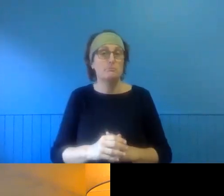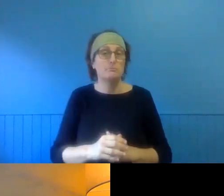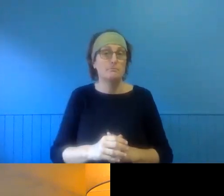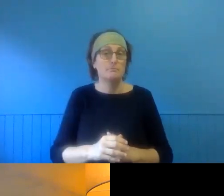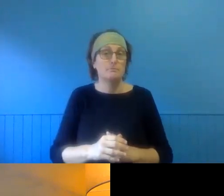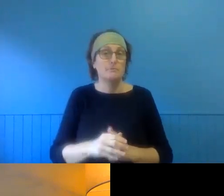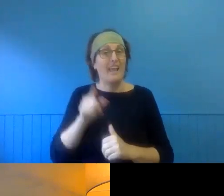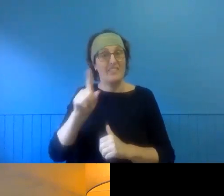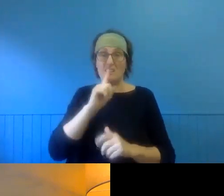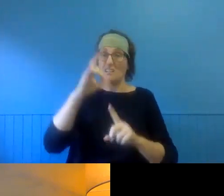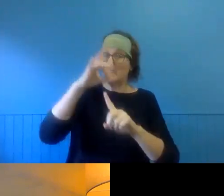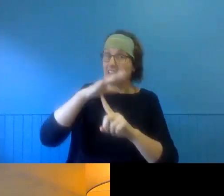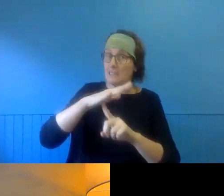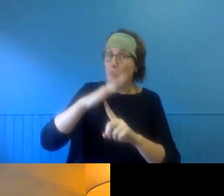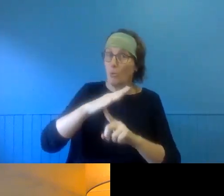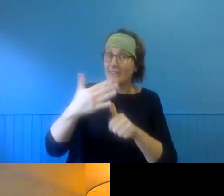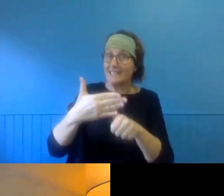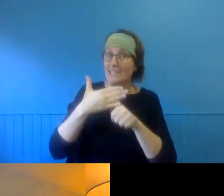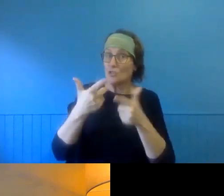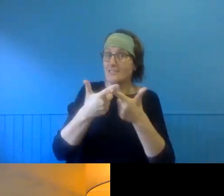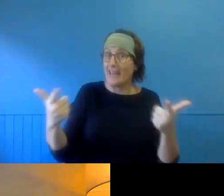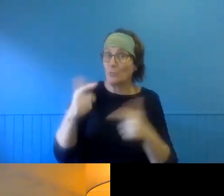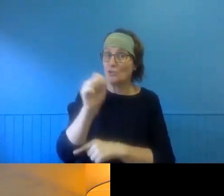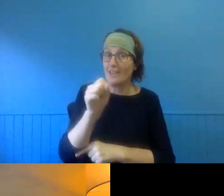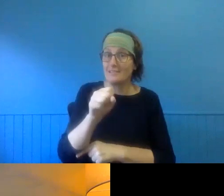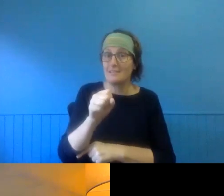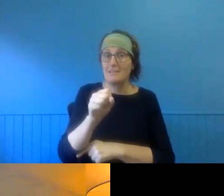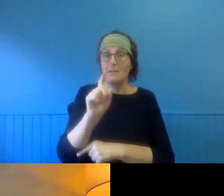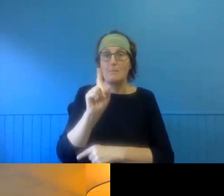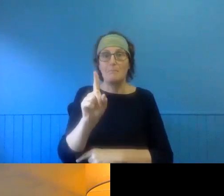how that was an important Indigenous language. But we didn't raise that